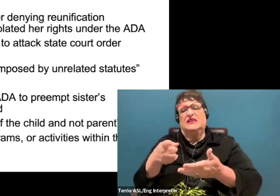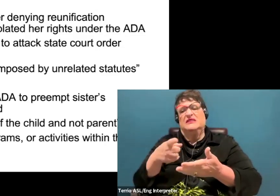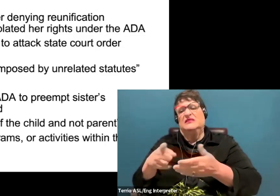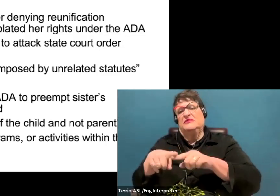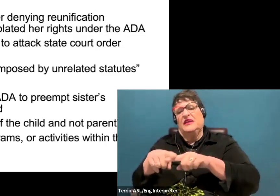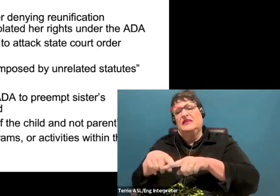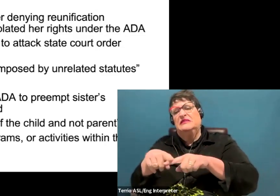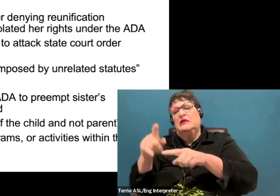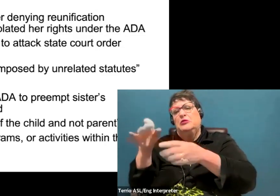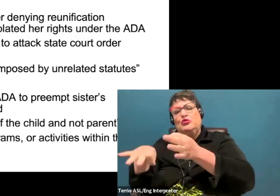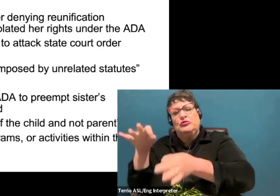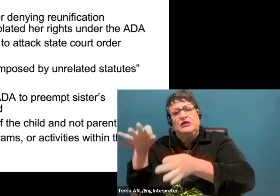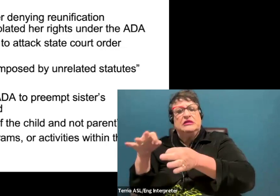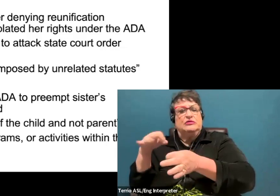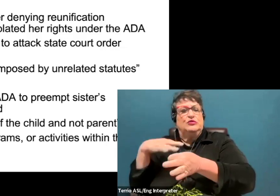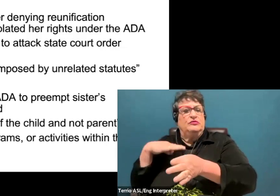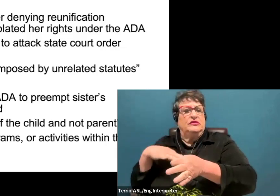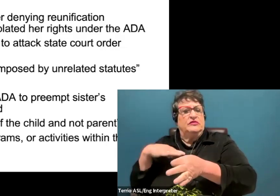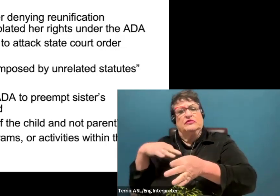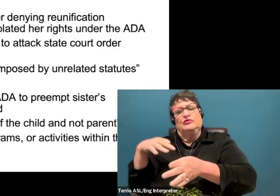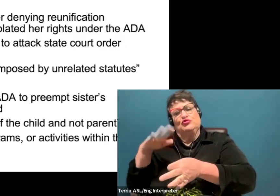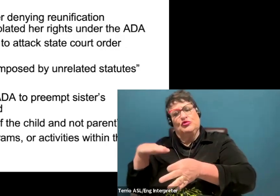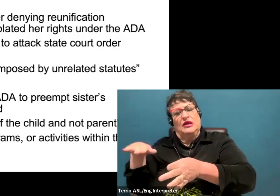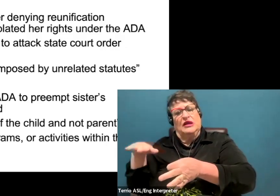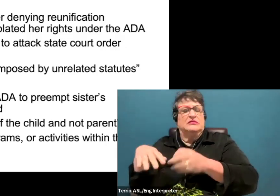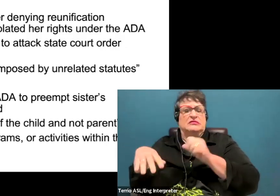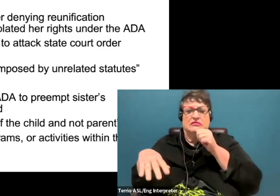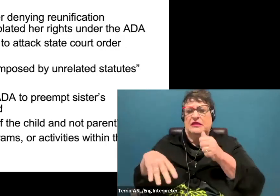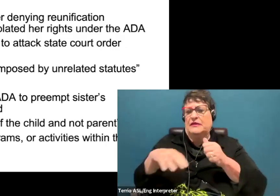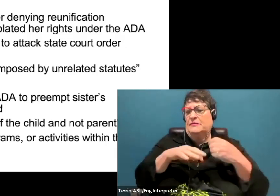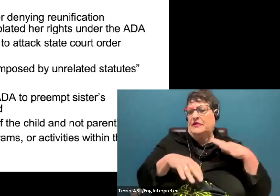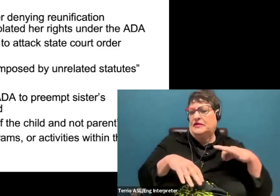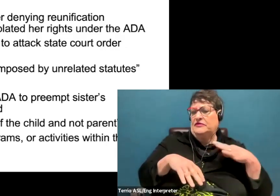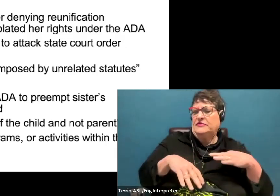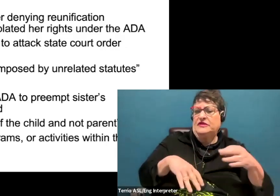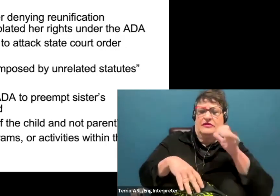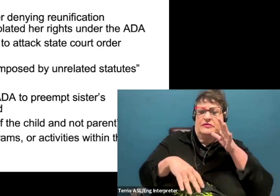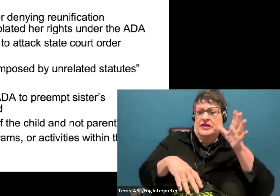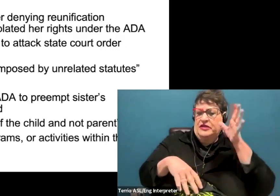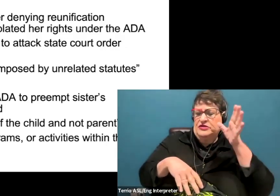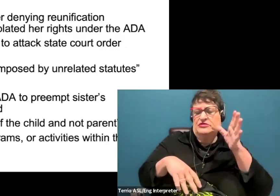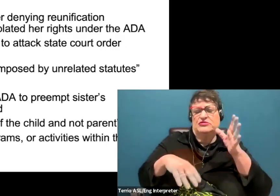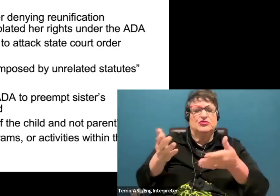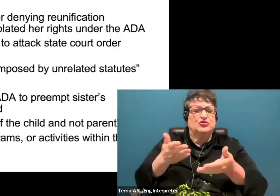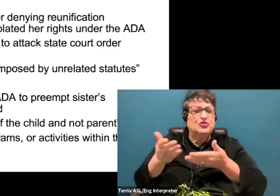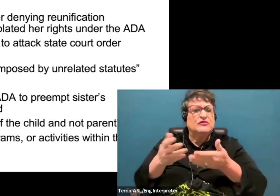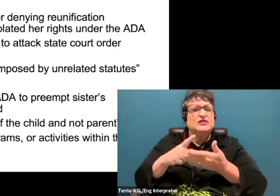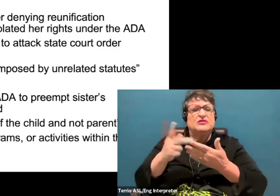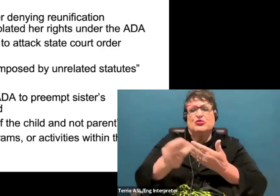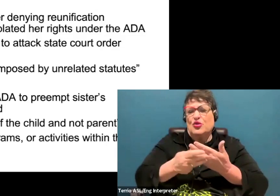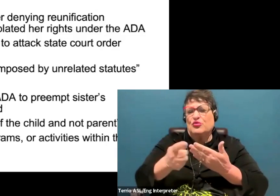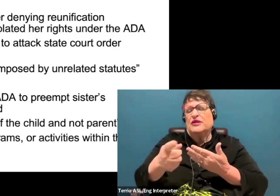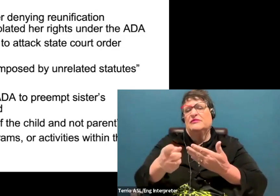the benefit of the child, not the parent. So the services programs and activities, the TPR termination proceedings